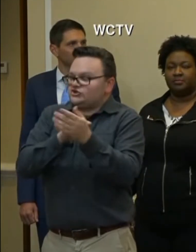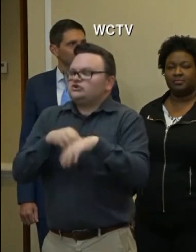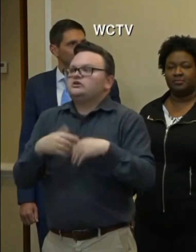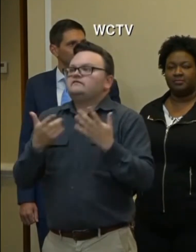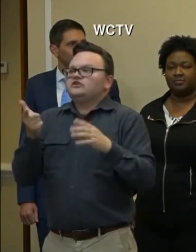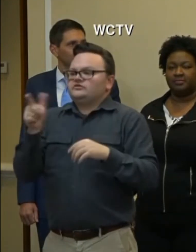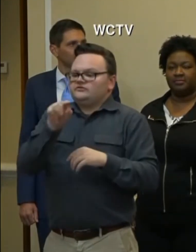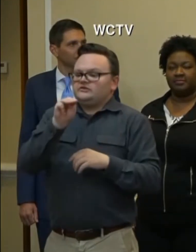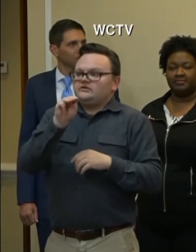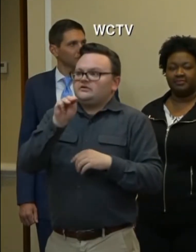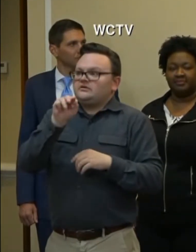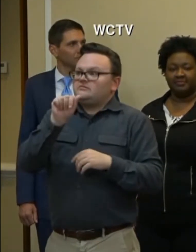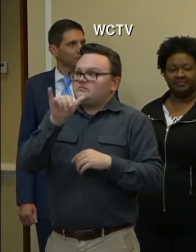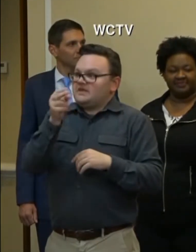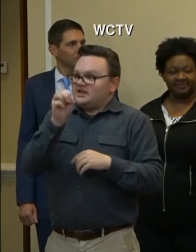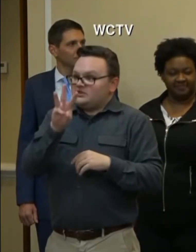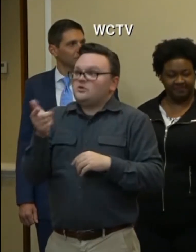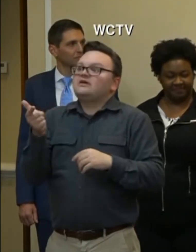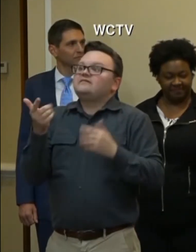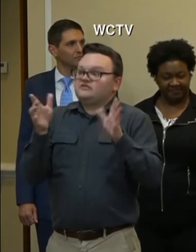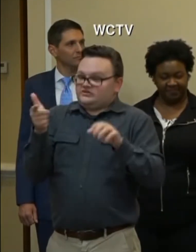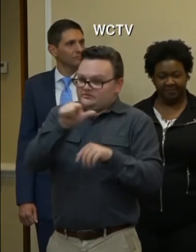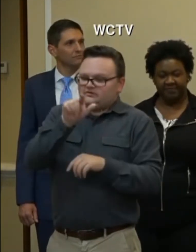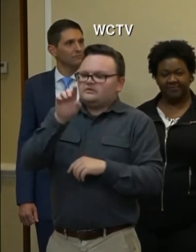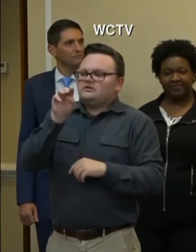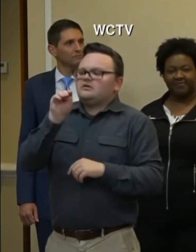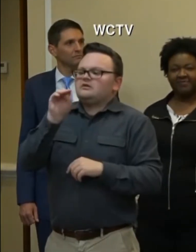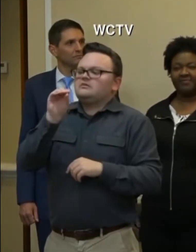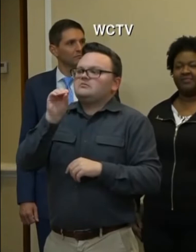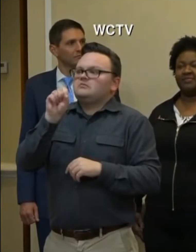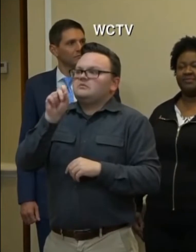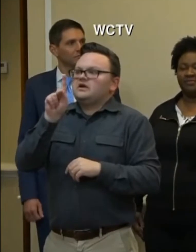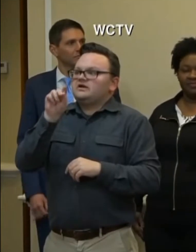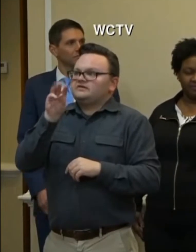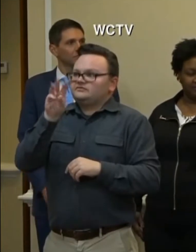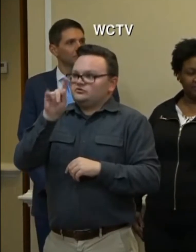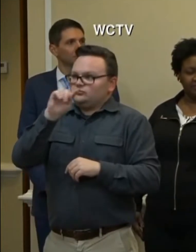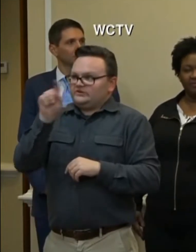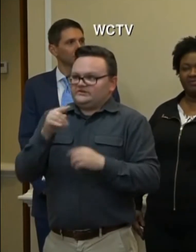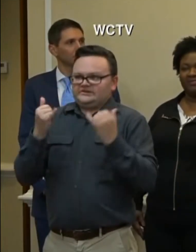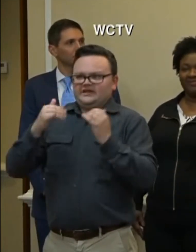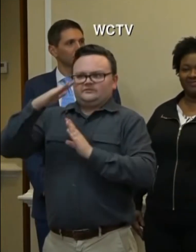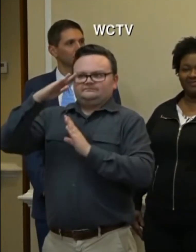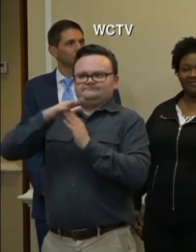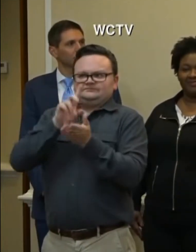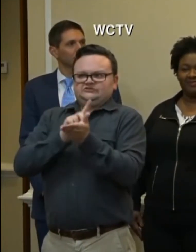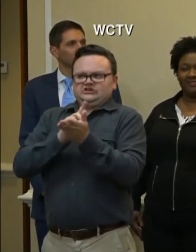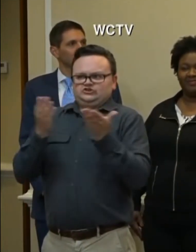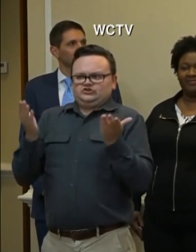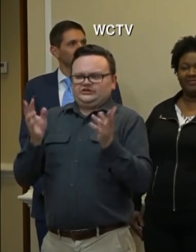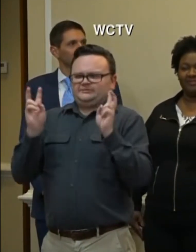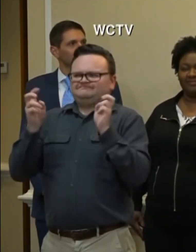Moskowitz so Thank You governor first I really wish to emphasize that people